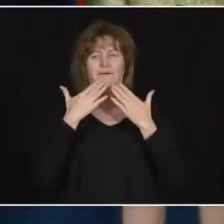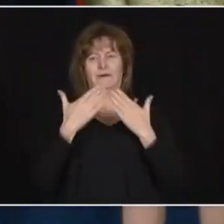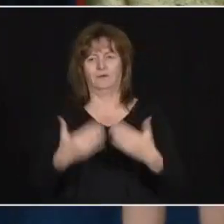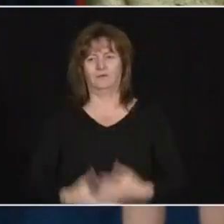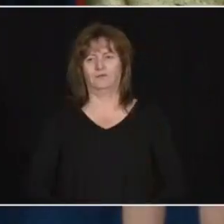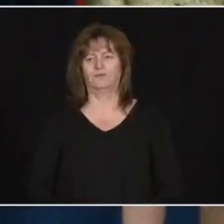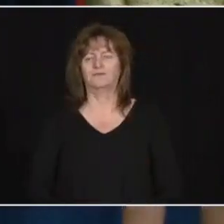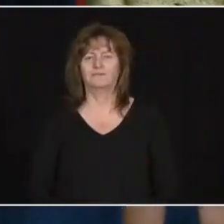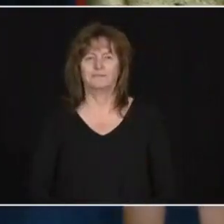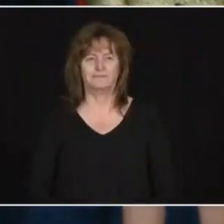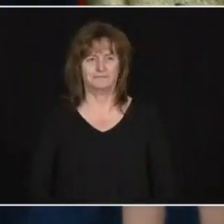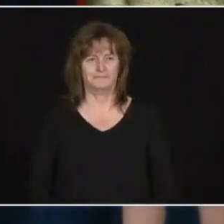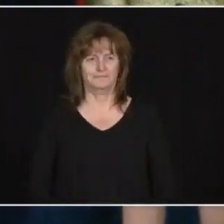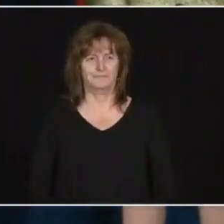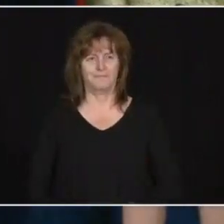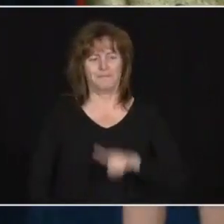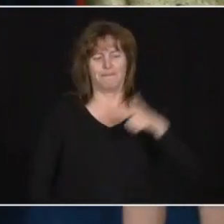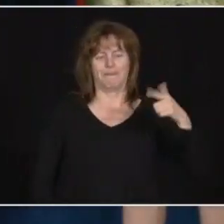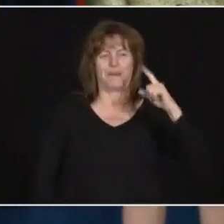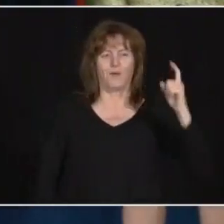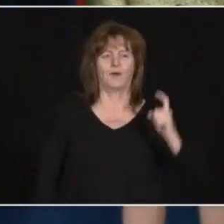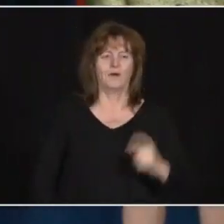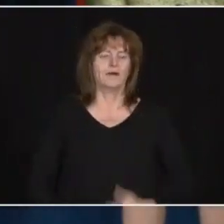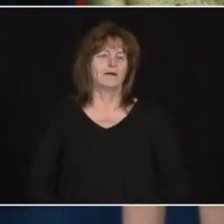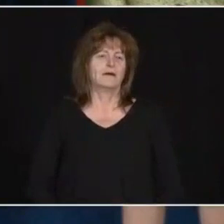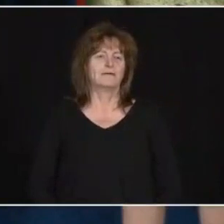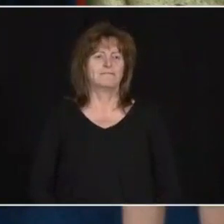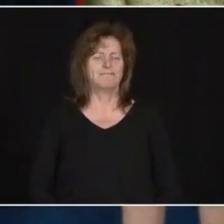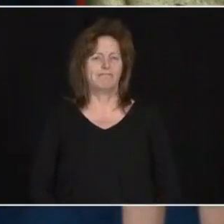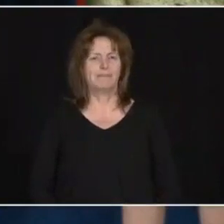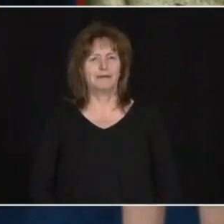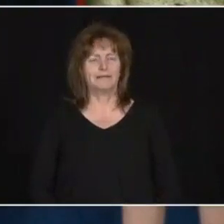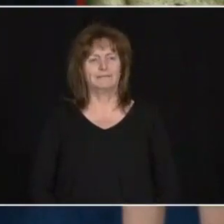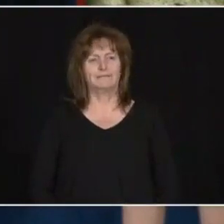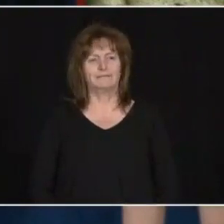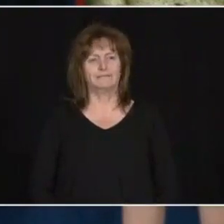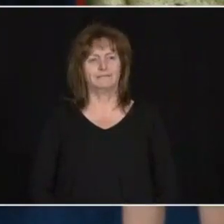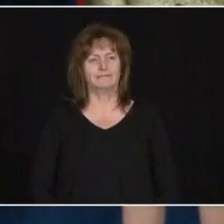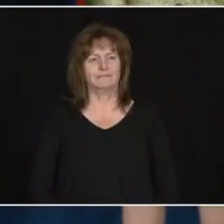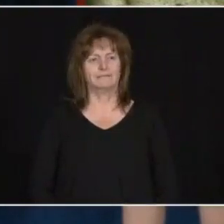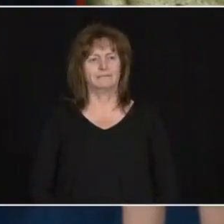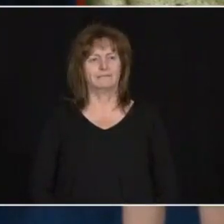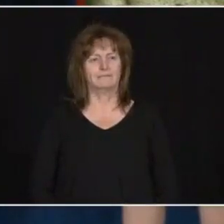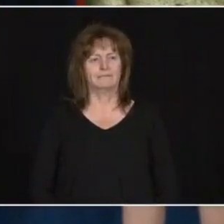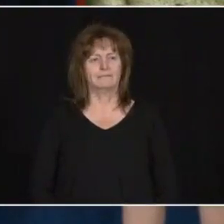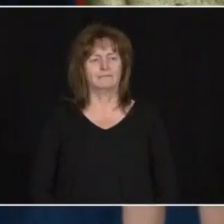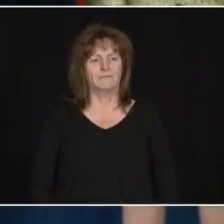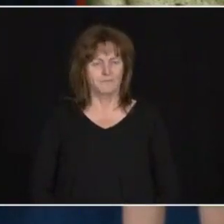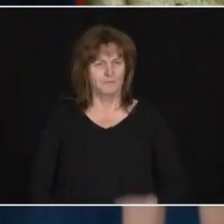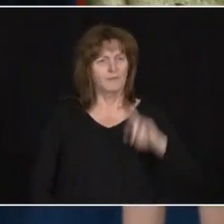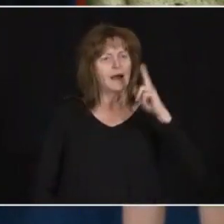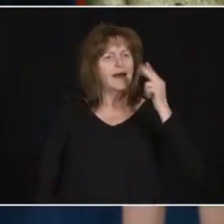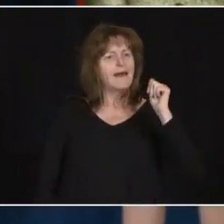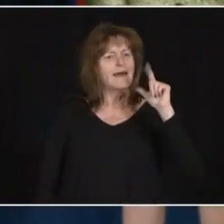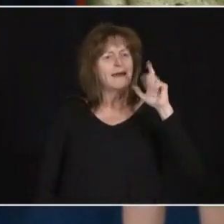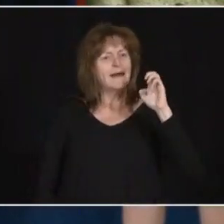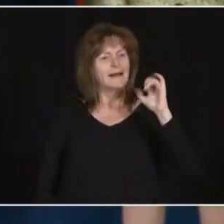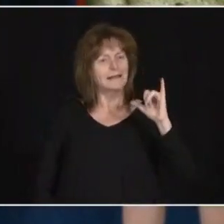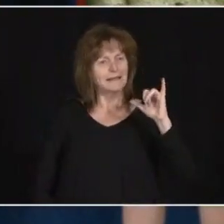First question comes from Hayley Cooper from news Newstalk 1010. Hi, premier.